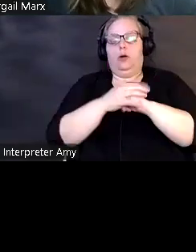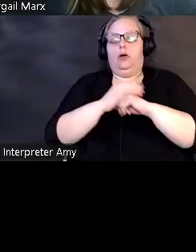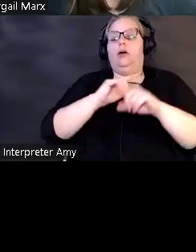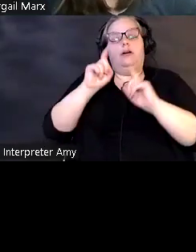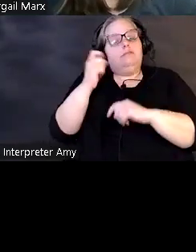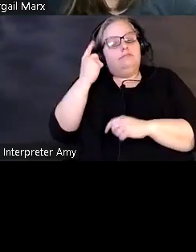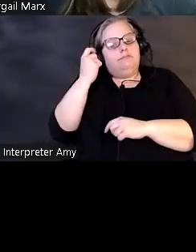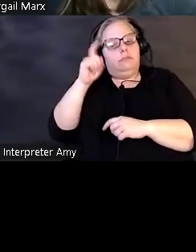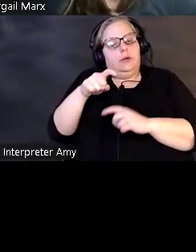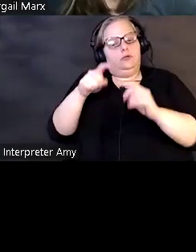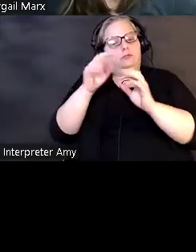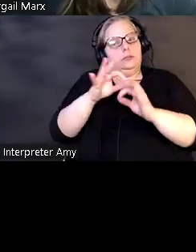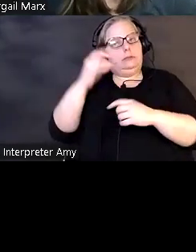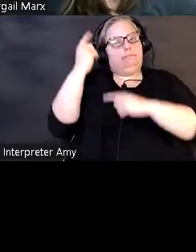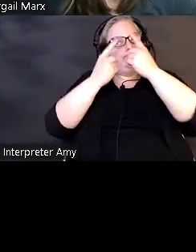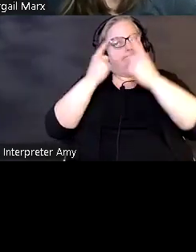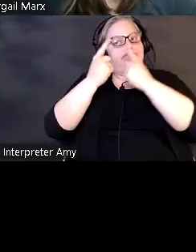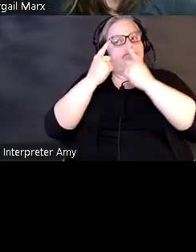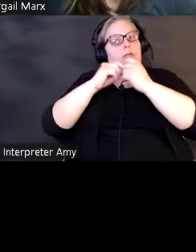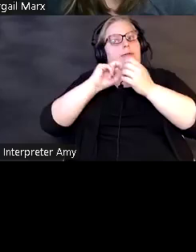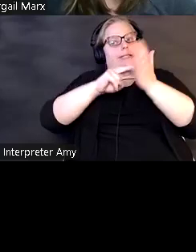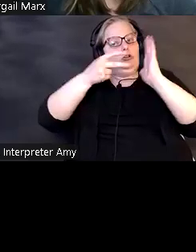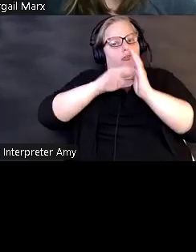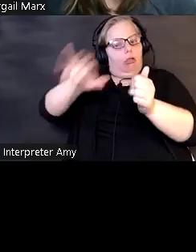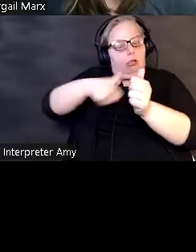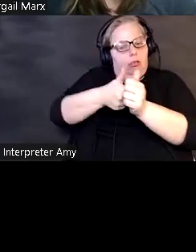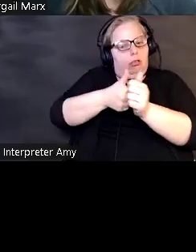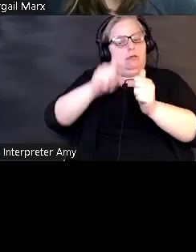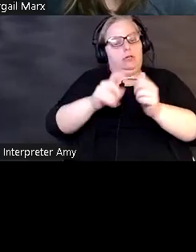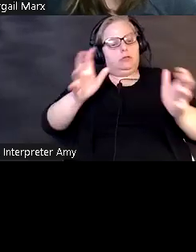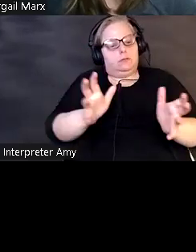then faded to really lead to that person gaining Independence with their communication system.